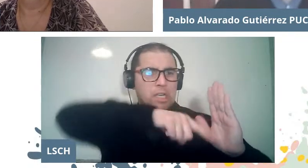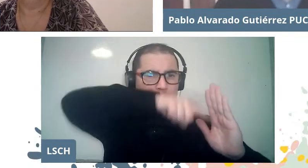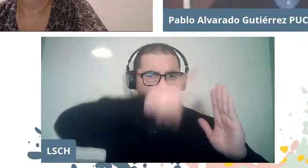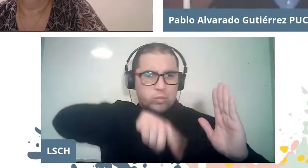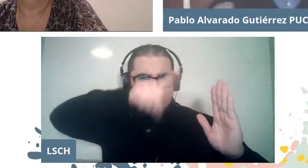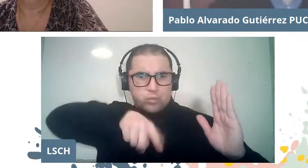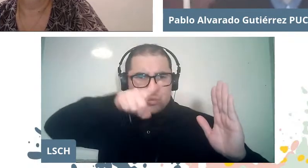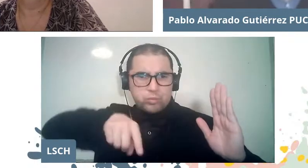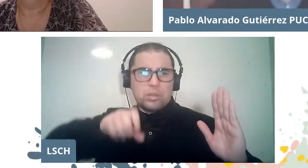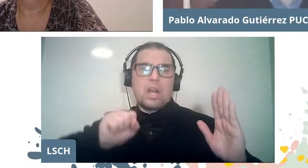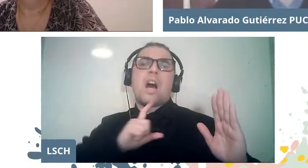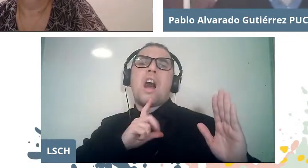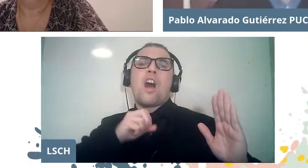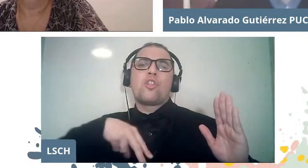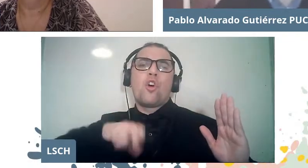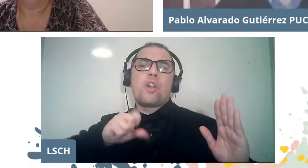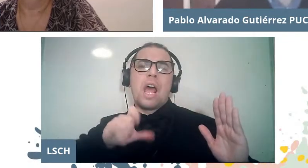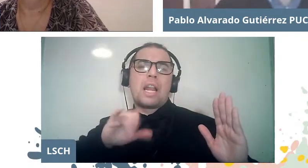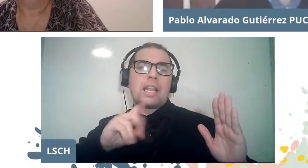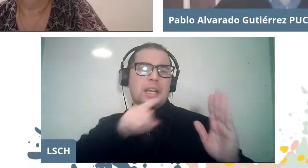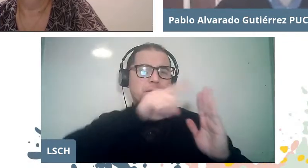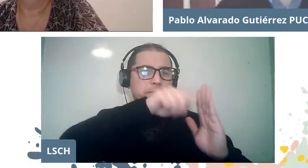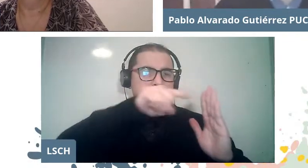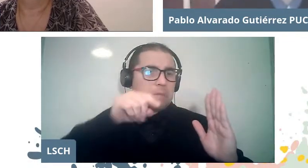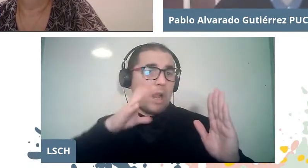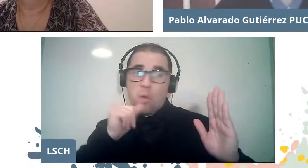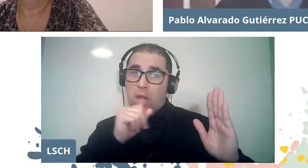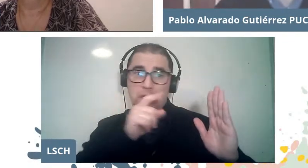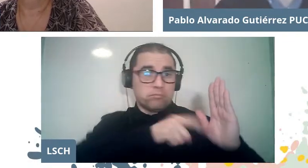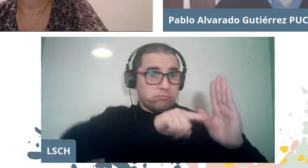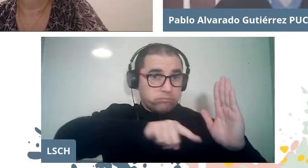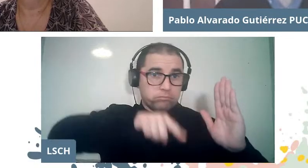which is the absence of tonality.